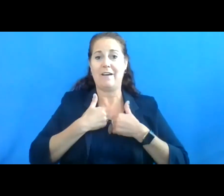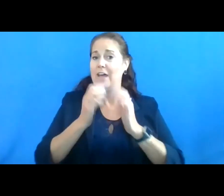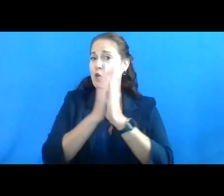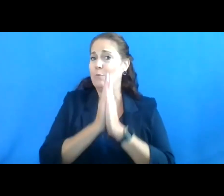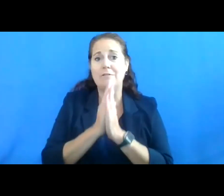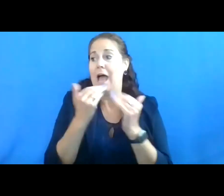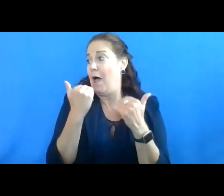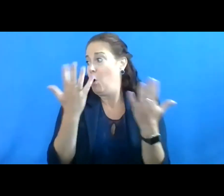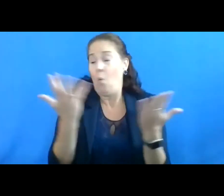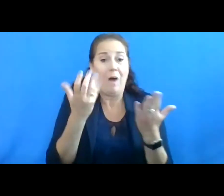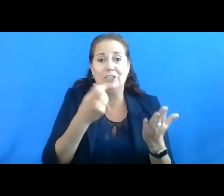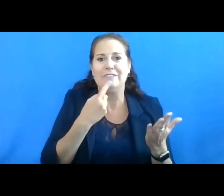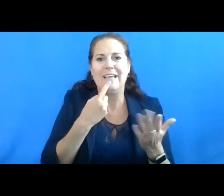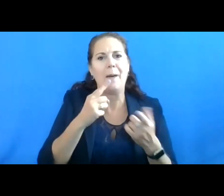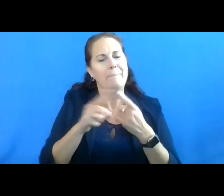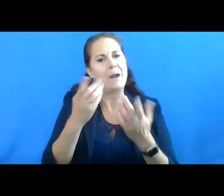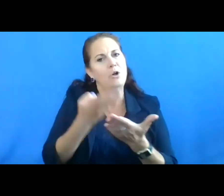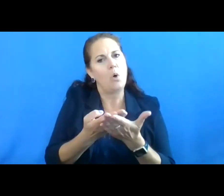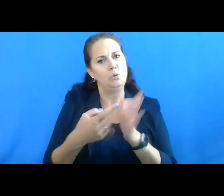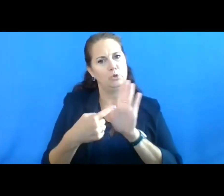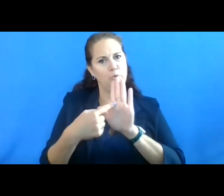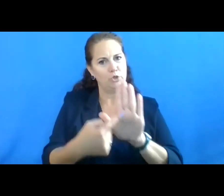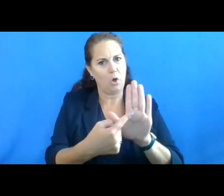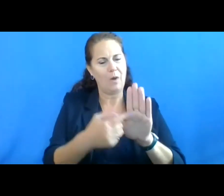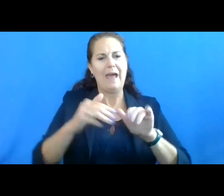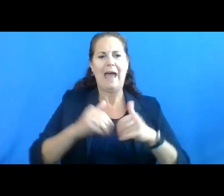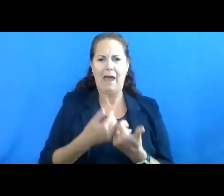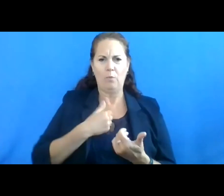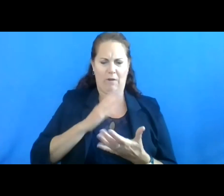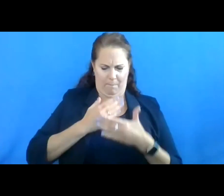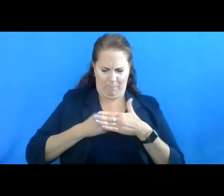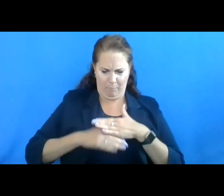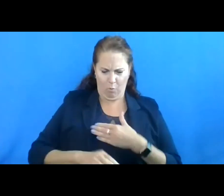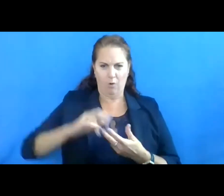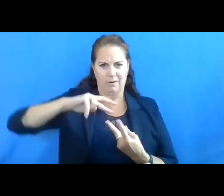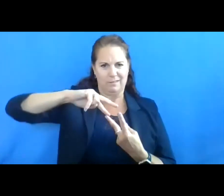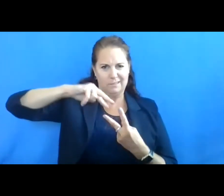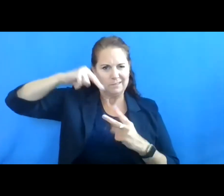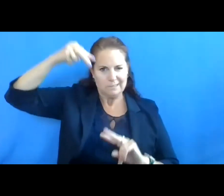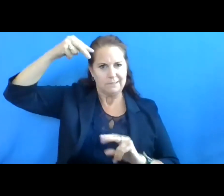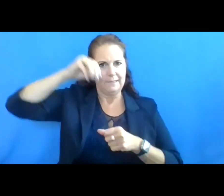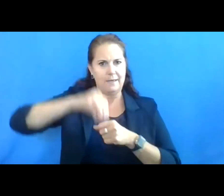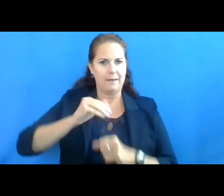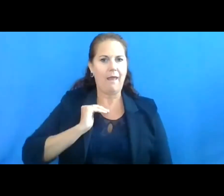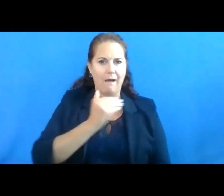It just goes to show how we're born with us and how it's within us, but it's been suppressed